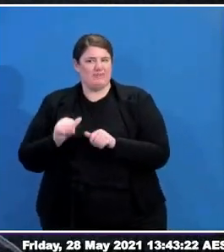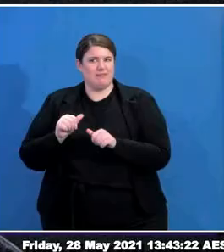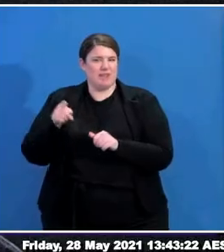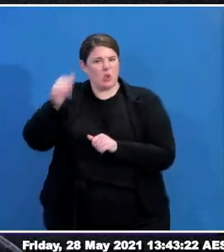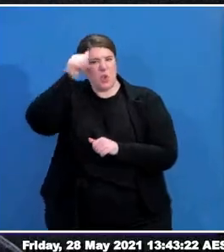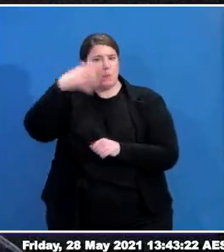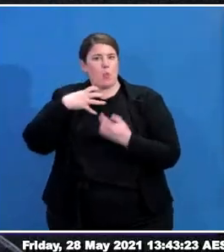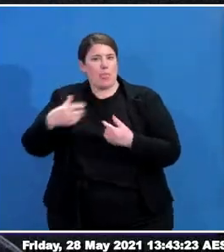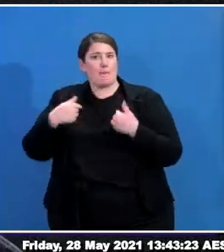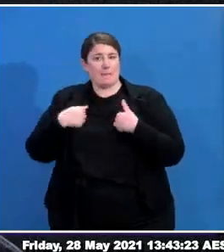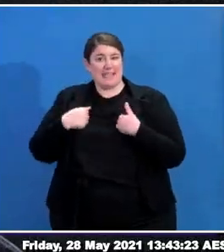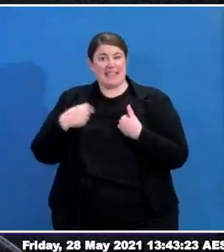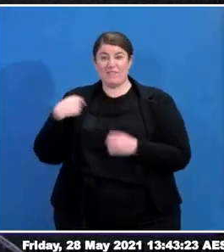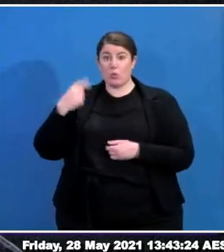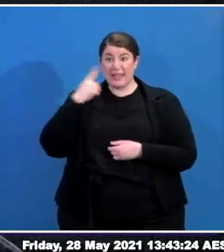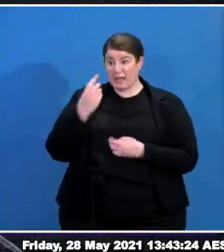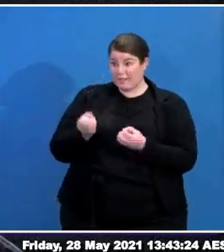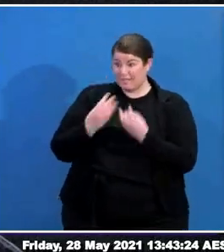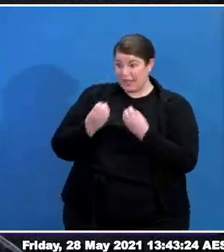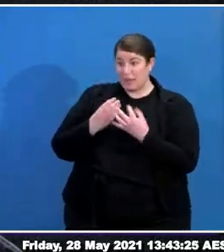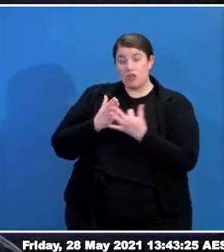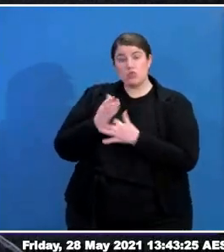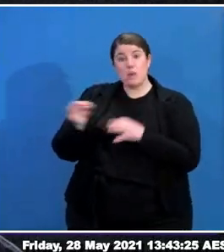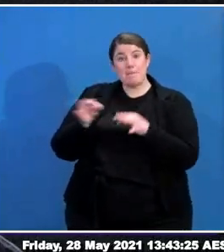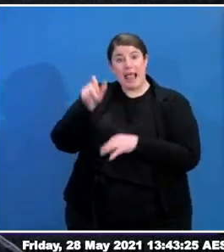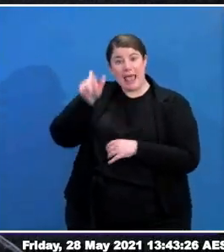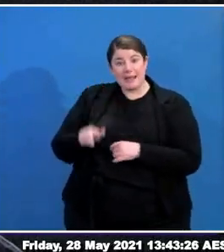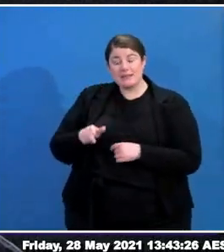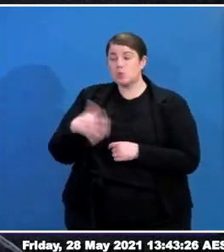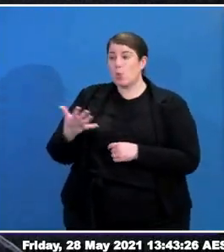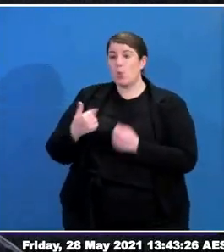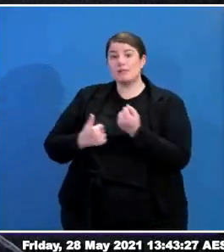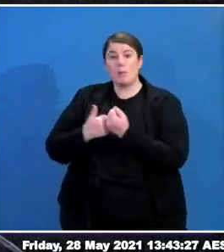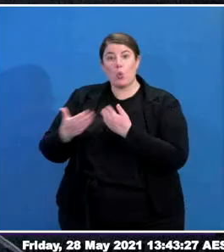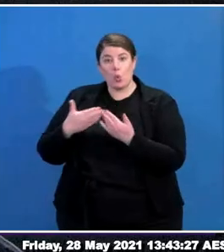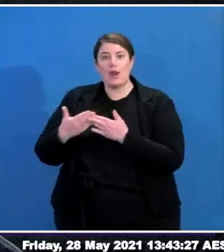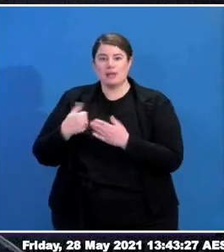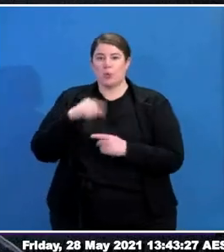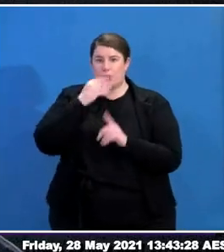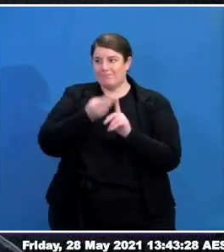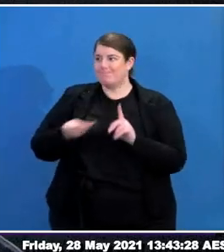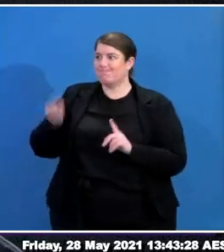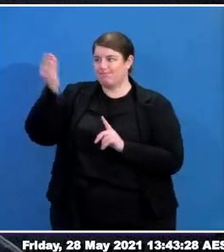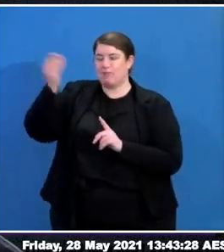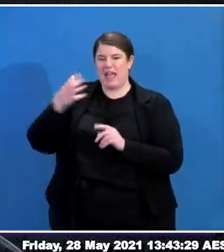If we hear that feedback through our planners, or our support coordinators, we will escalate with escalation pathways between us and